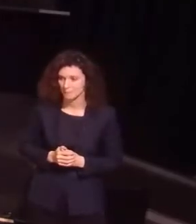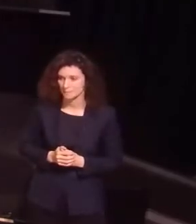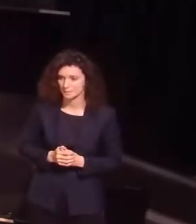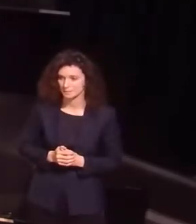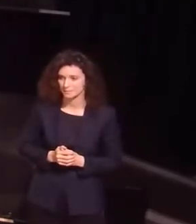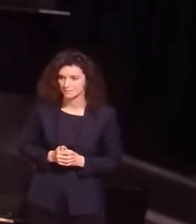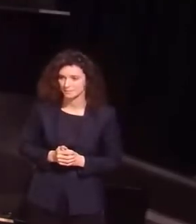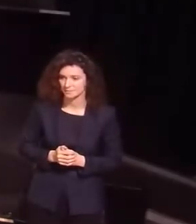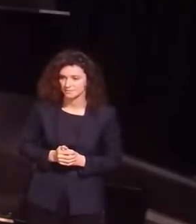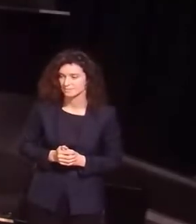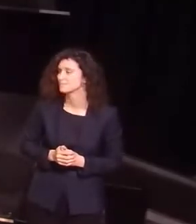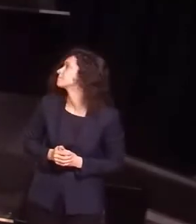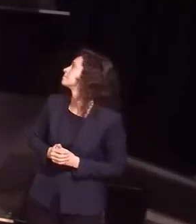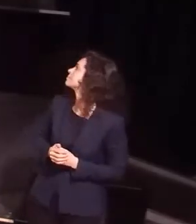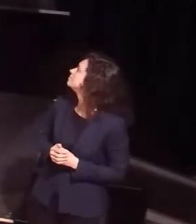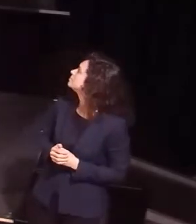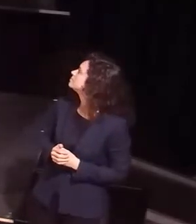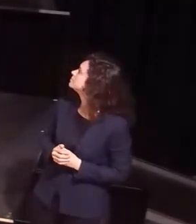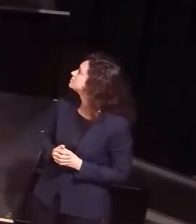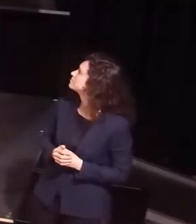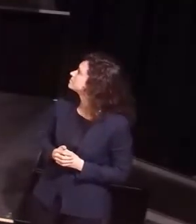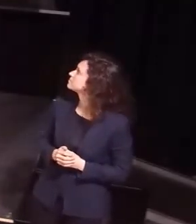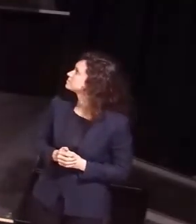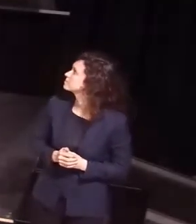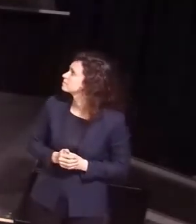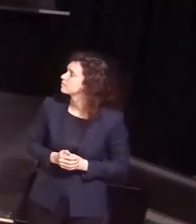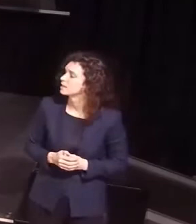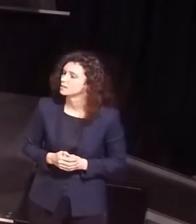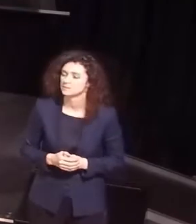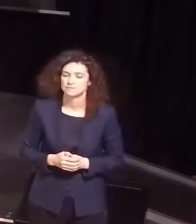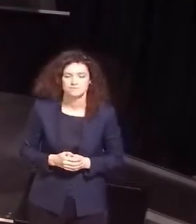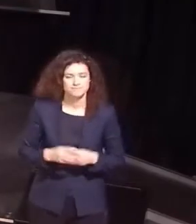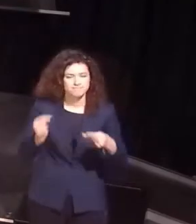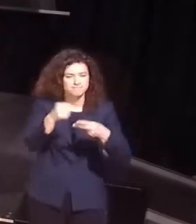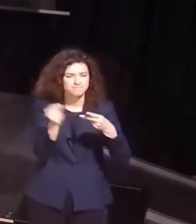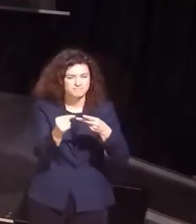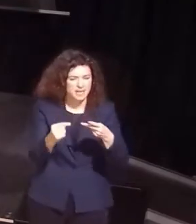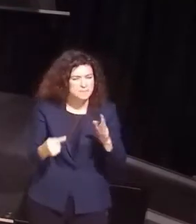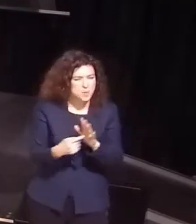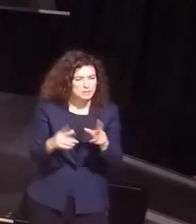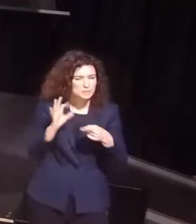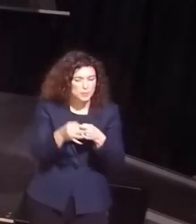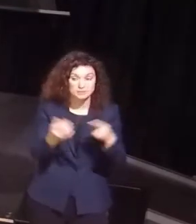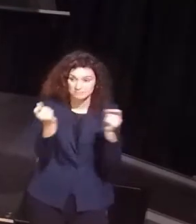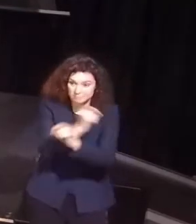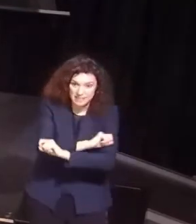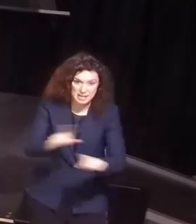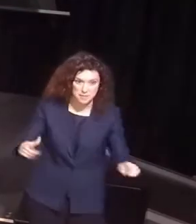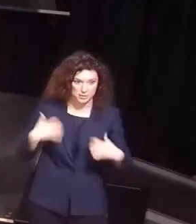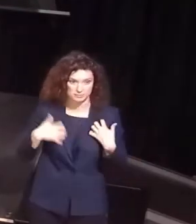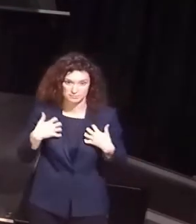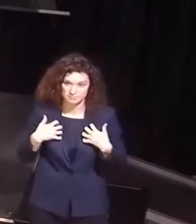This is another important point, though, when it comes to sending out those e-mails and recruiting those existing allies.